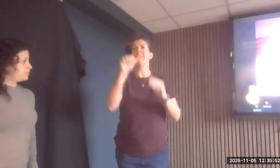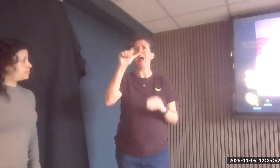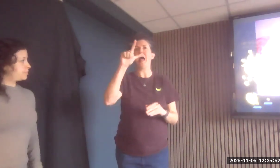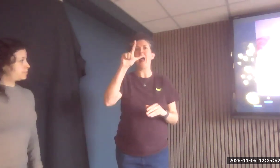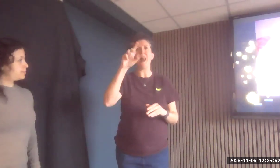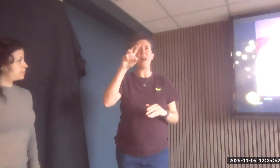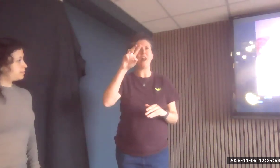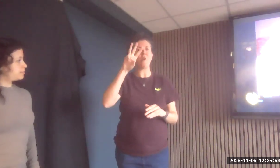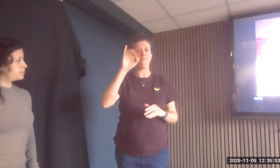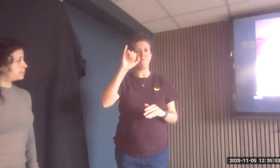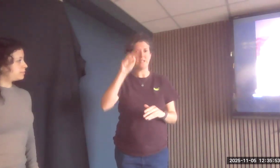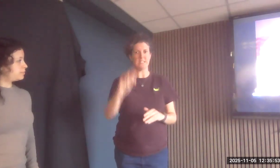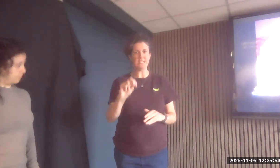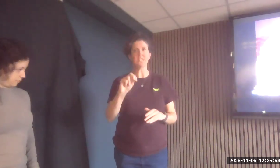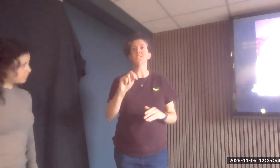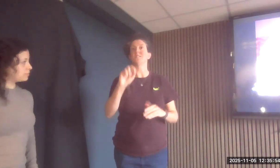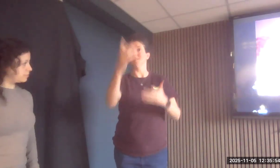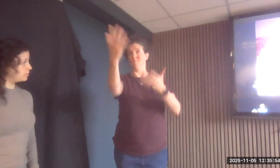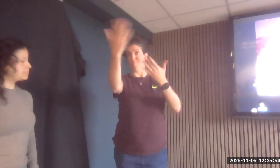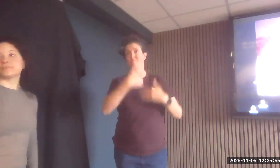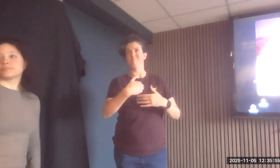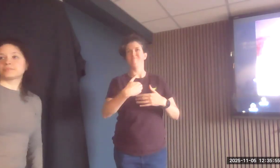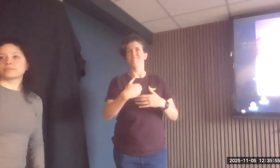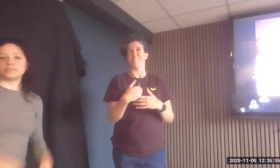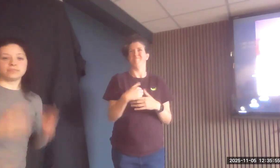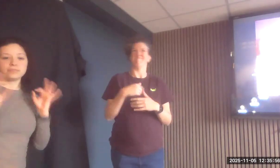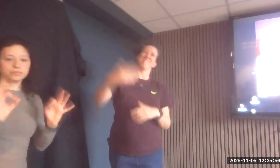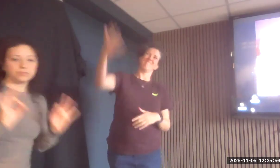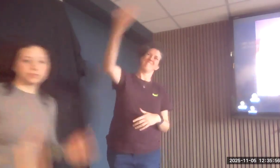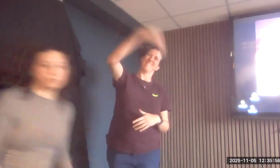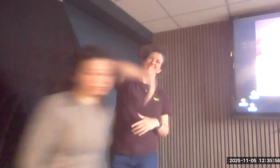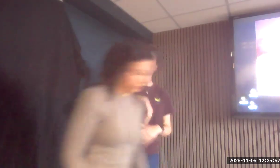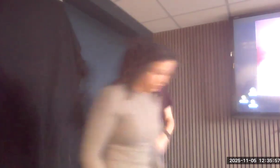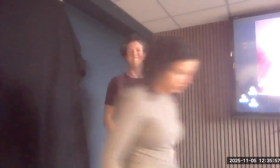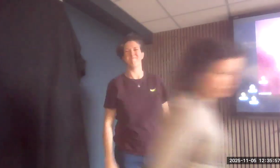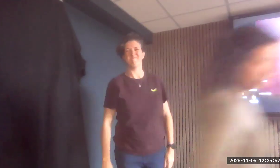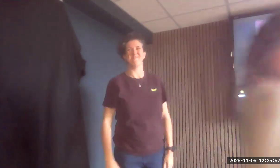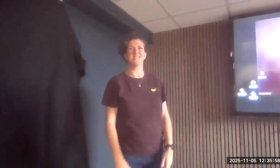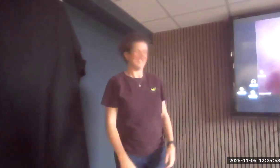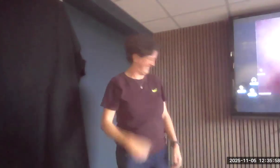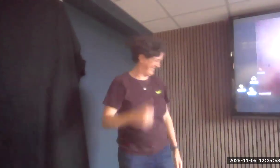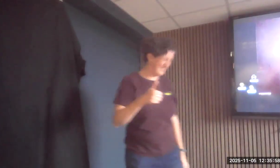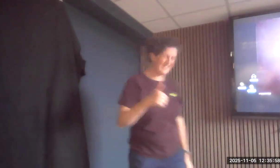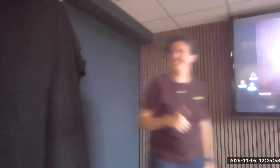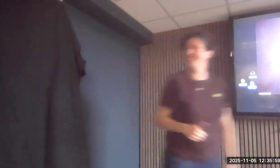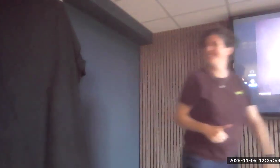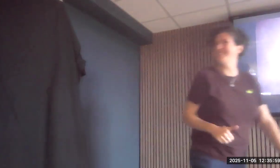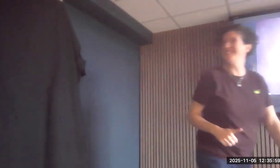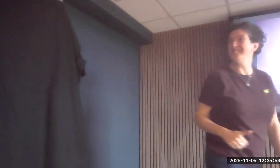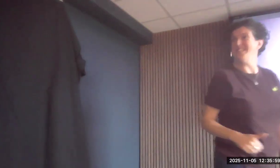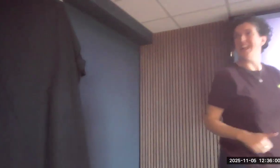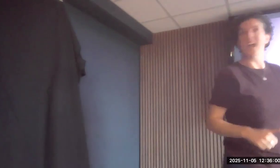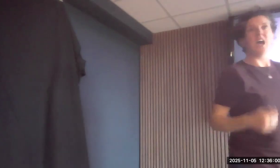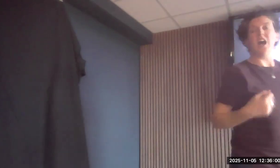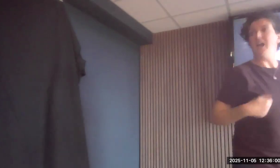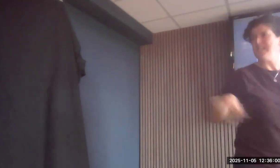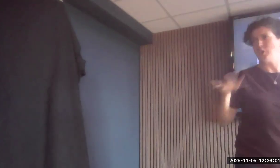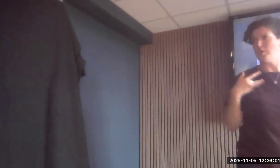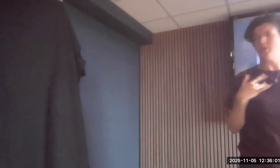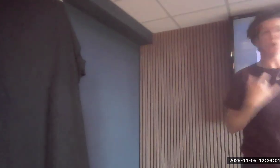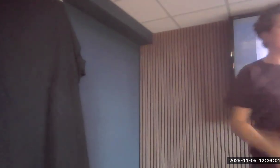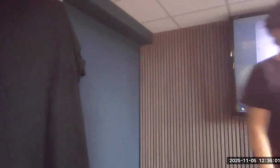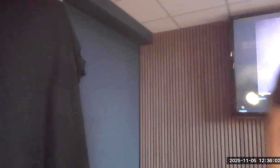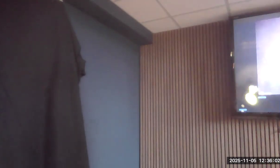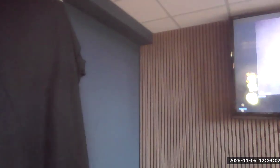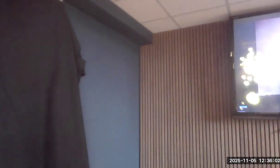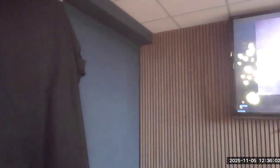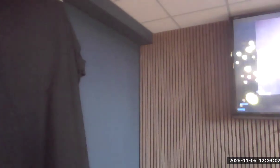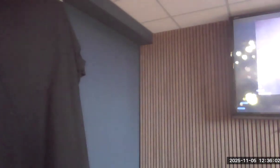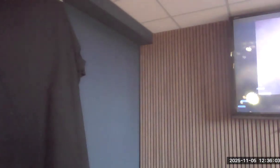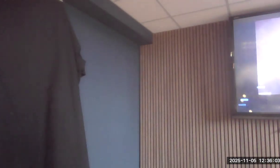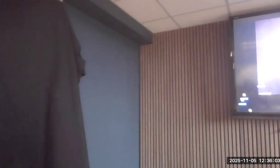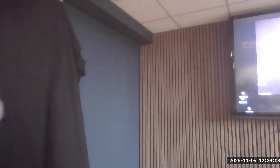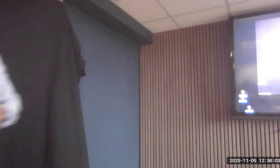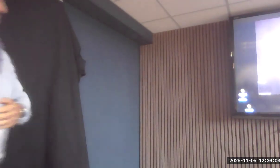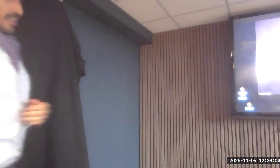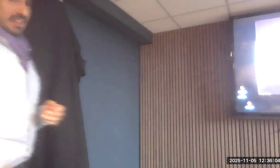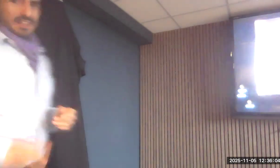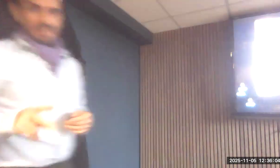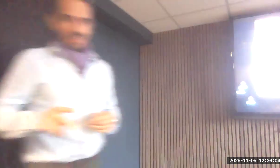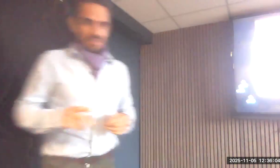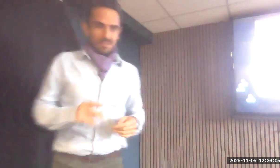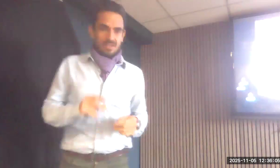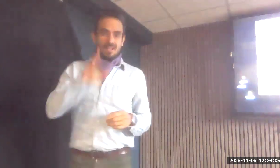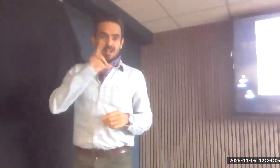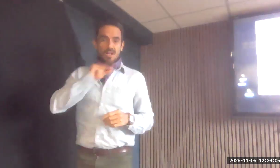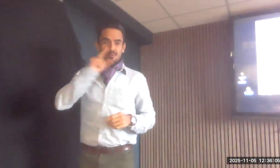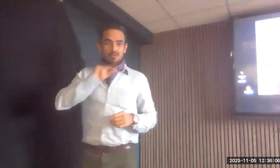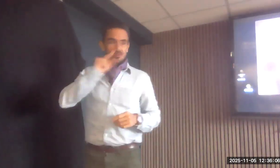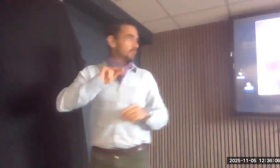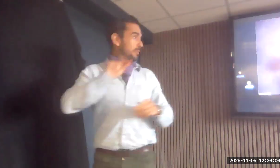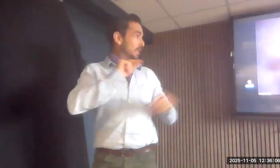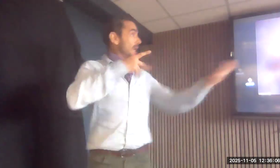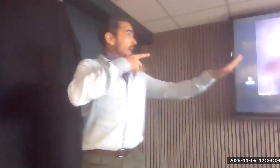So now we will be moving on to our discussion with Alwin.